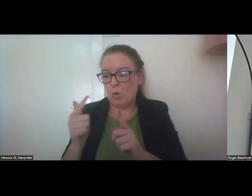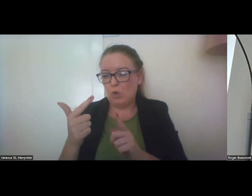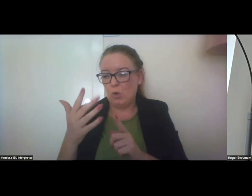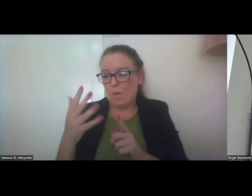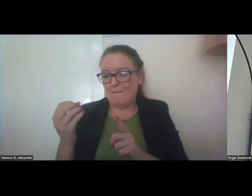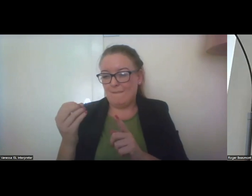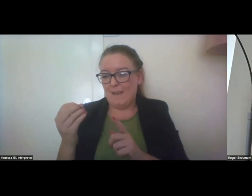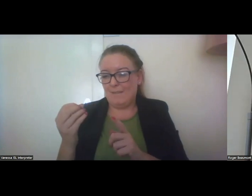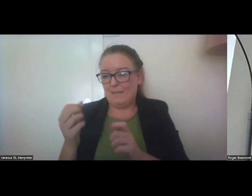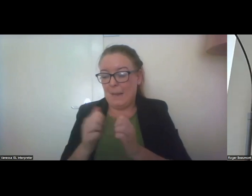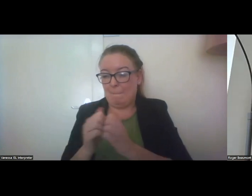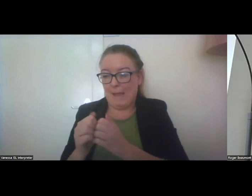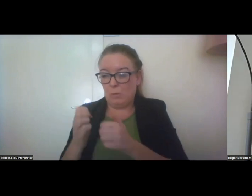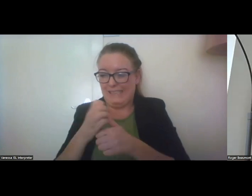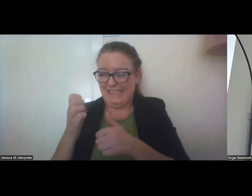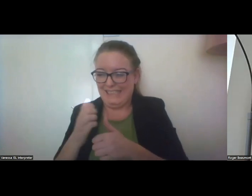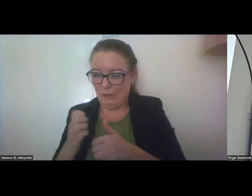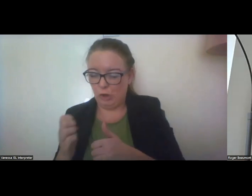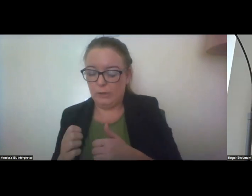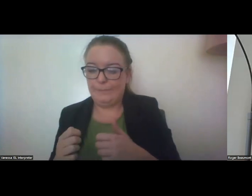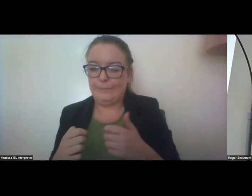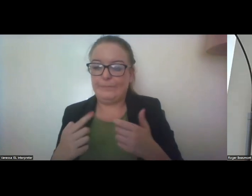They're also buying some smart caption glasses.